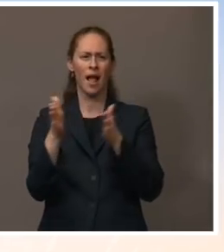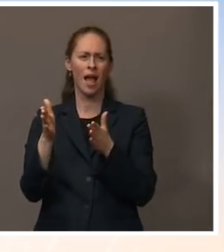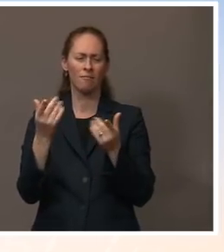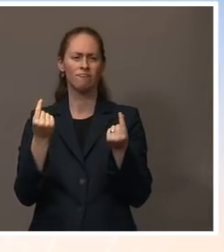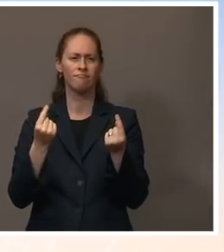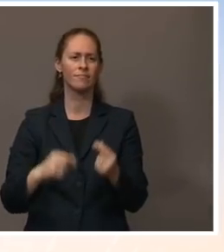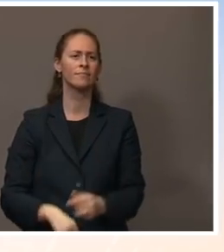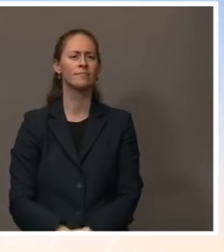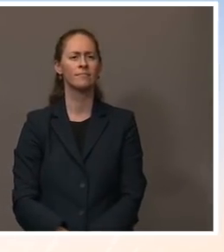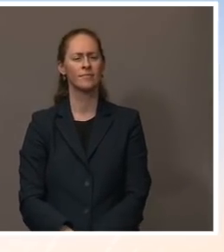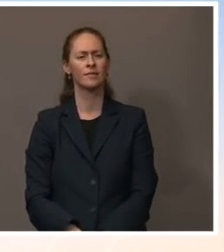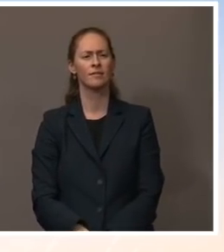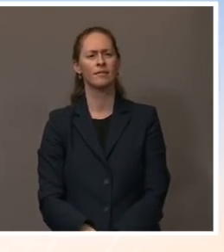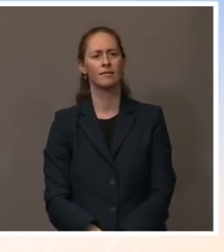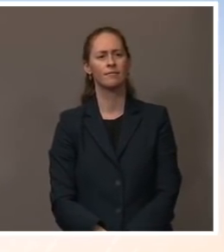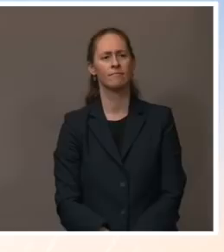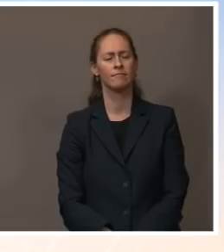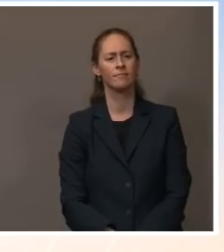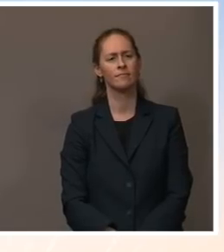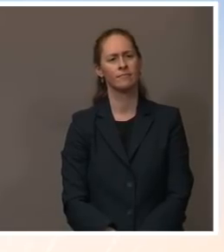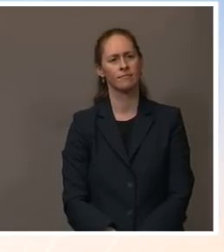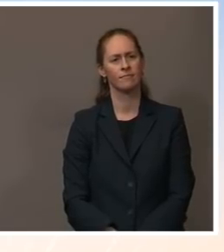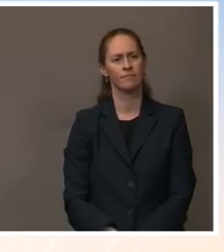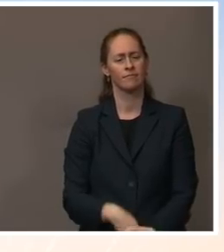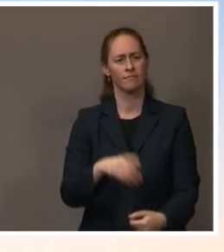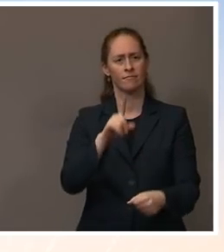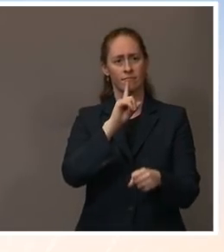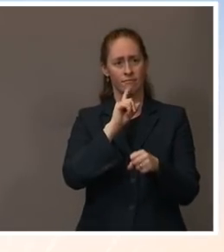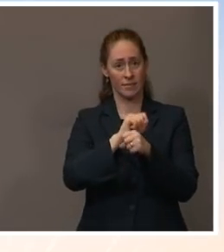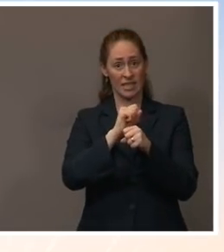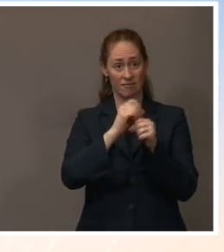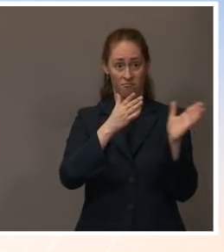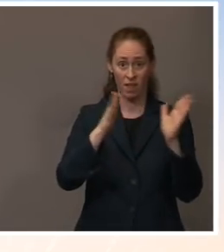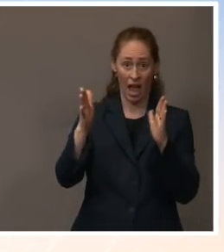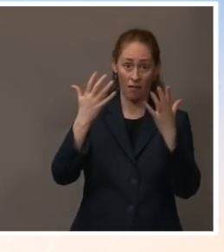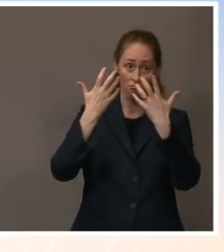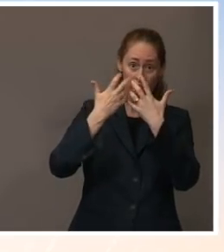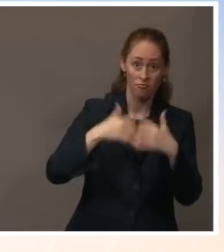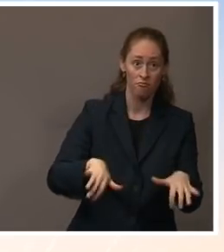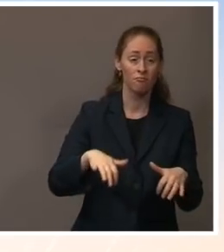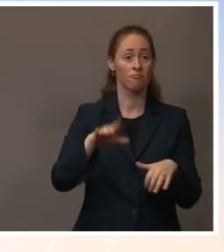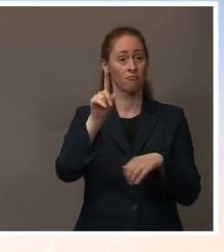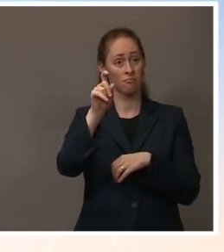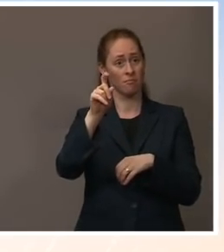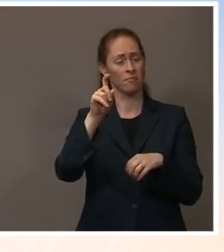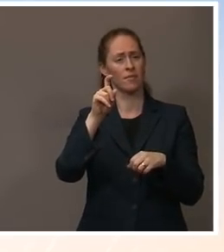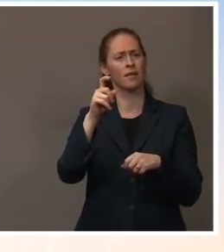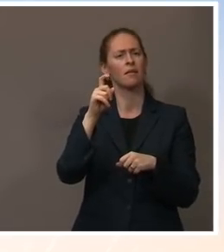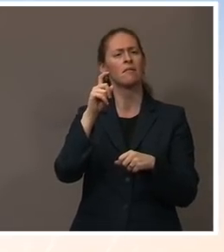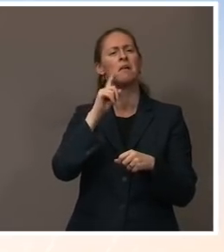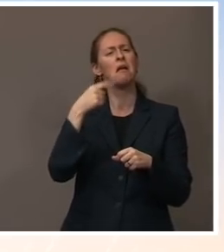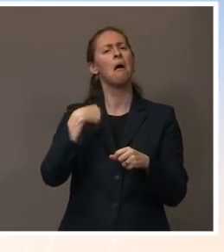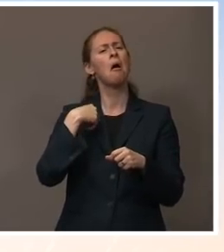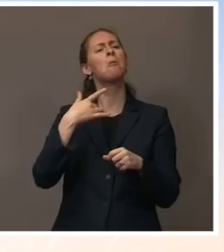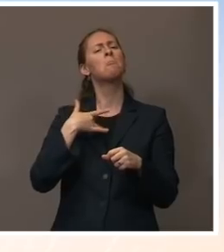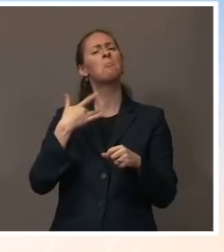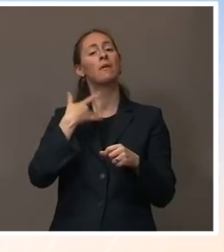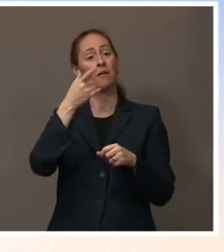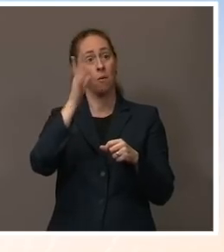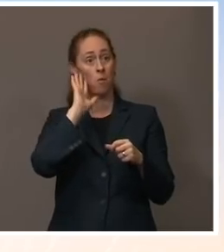I mean, I understand different police departments can do what they want. But you're trying to make an overall sweeping push for police departments across the nation